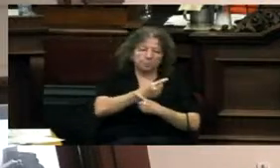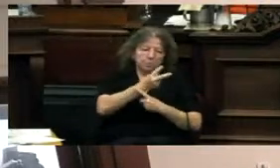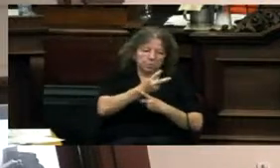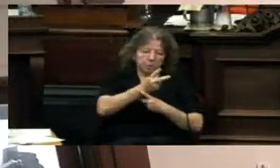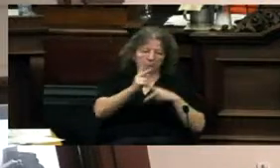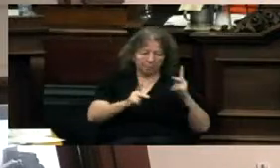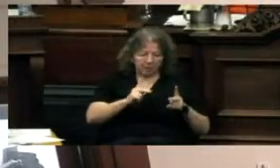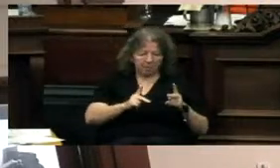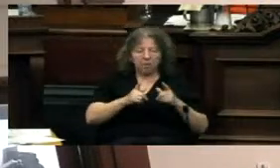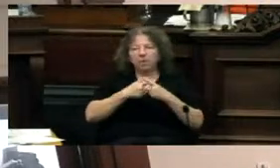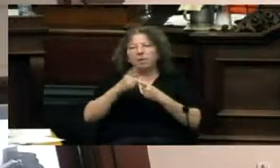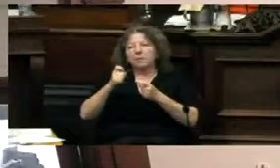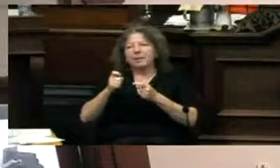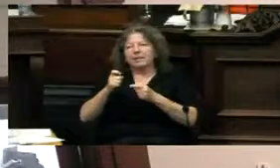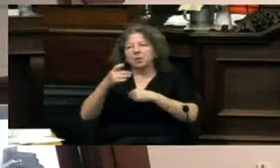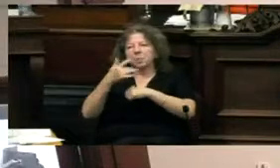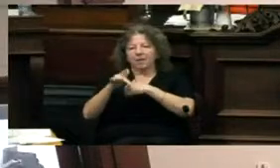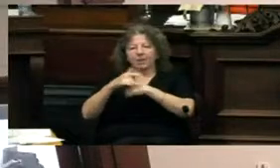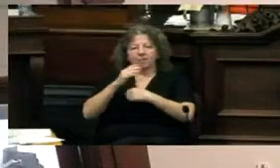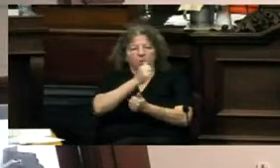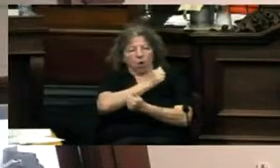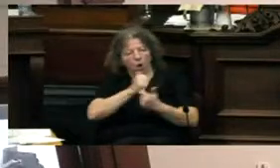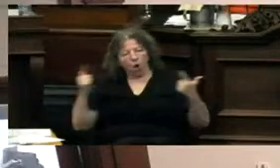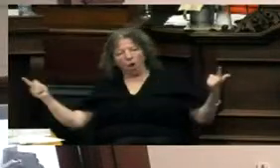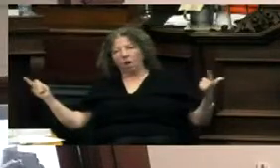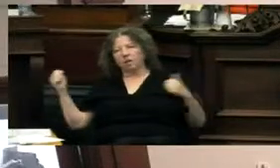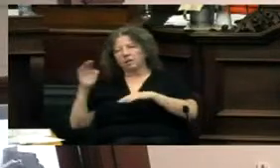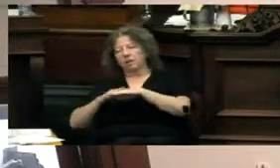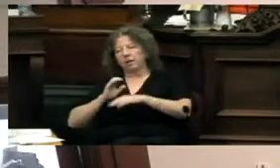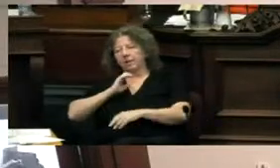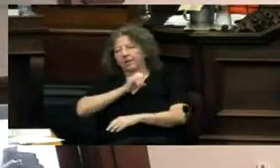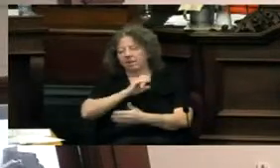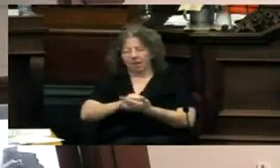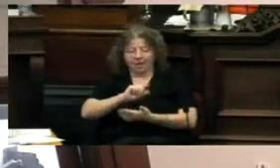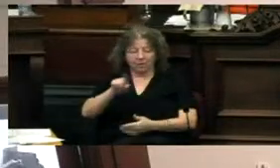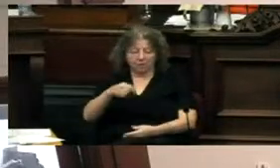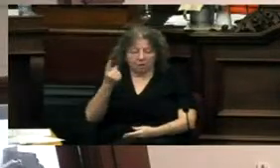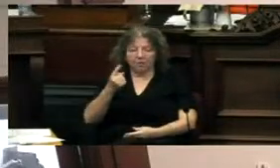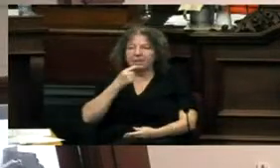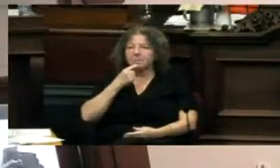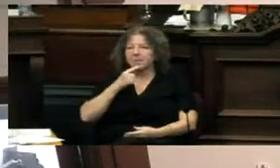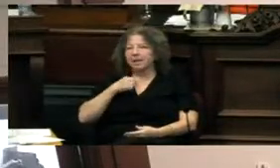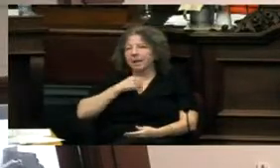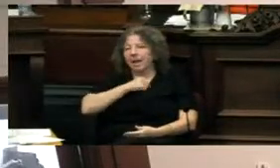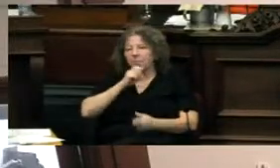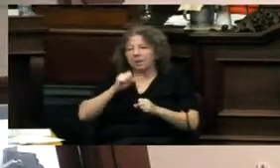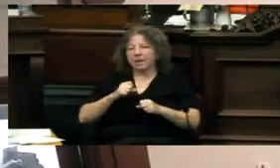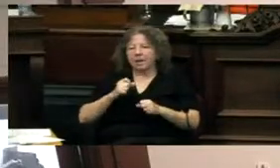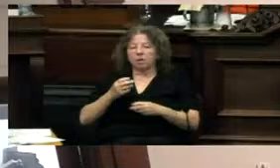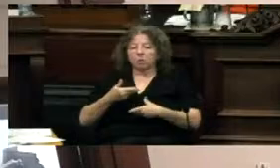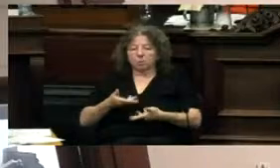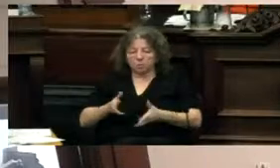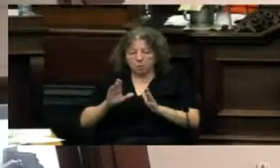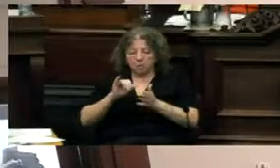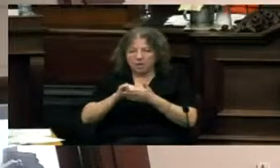should never happen happen. I'm just saying if it's possible for 1 or 2 people, it should be